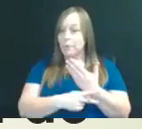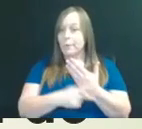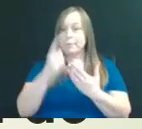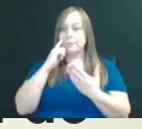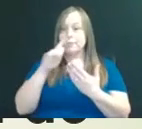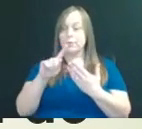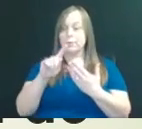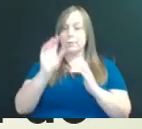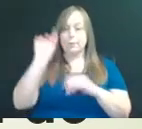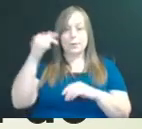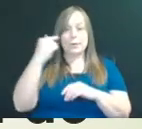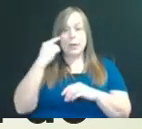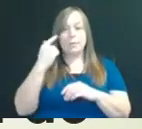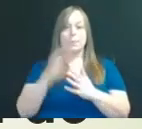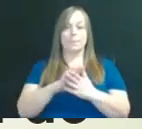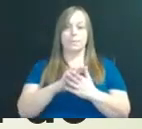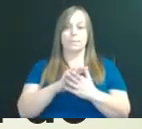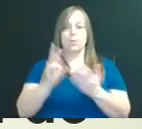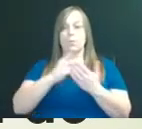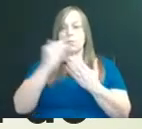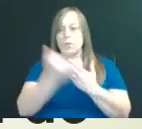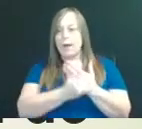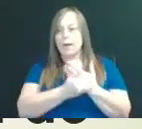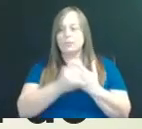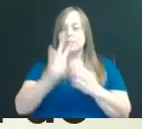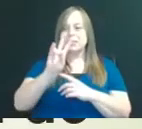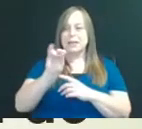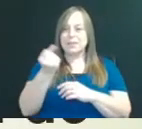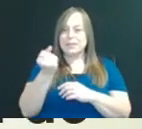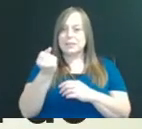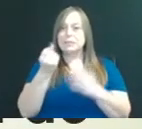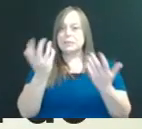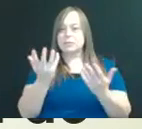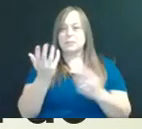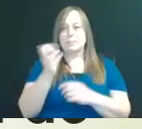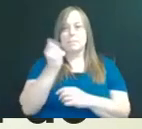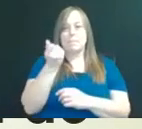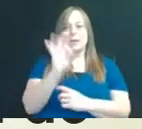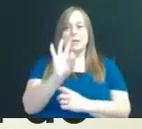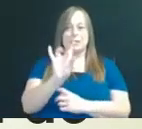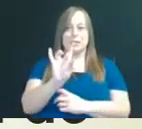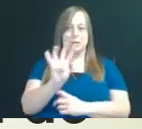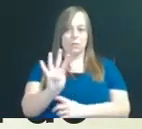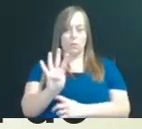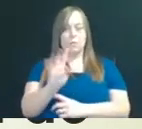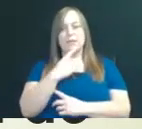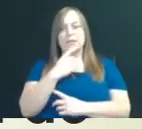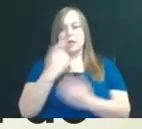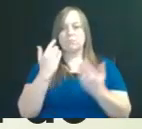There were demonstration projects back in the 70s, and by 1984 they said this is a good idea,